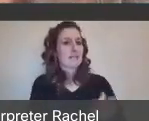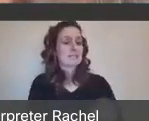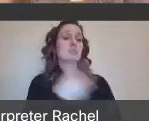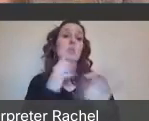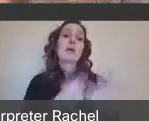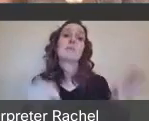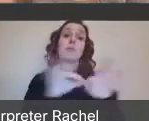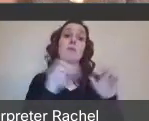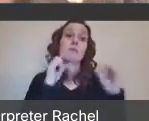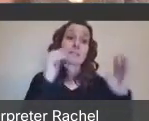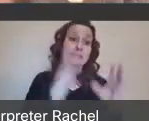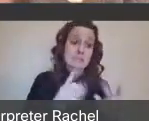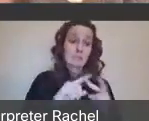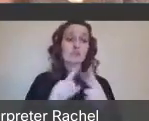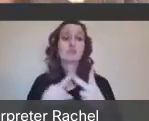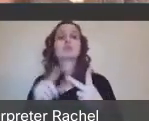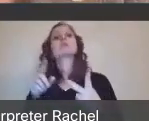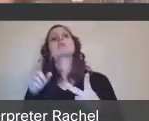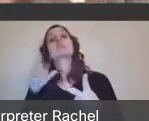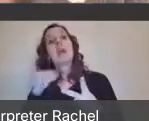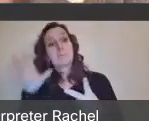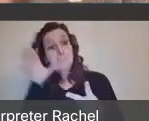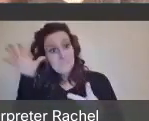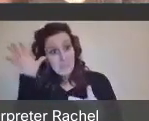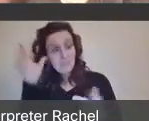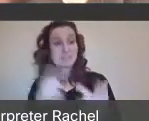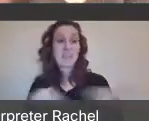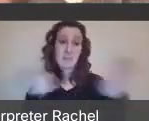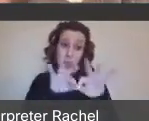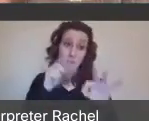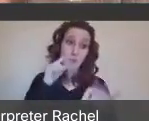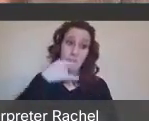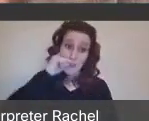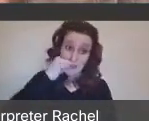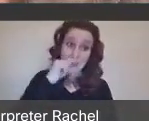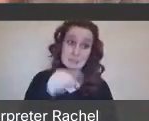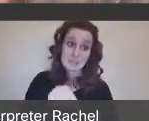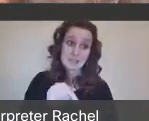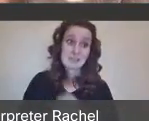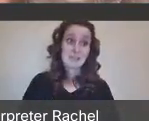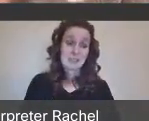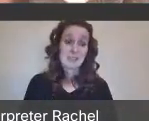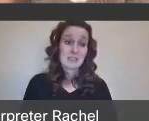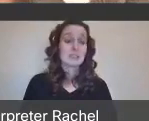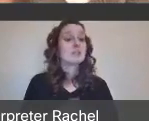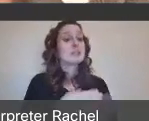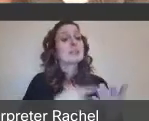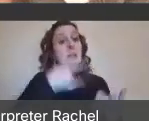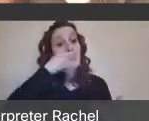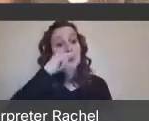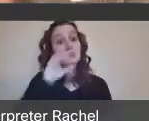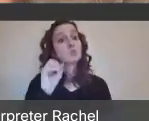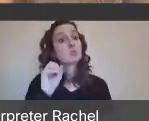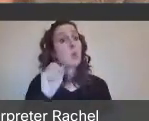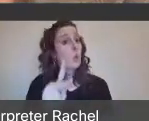and most importantly, it's important for the kids. Some kids are doing okay with remote learning but